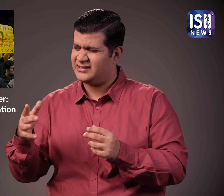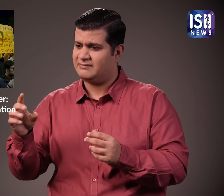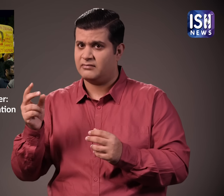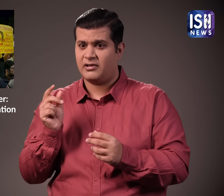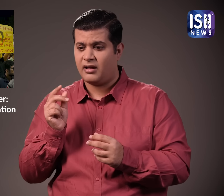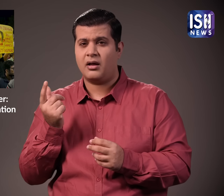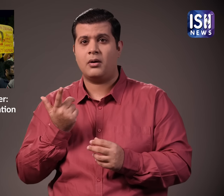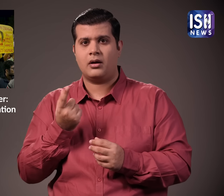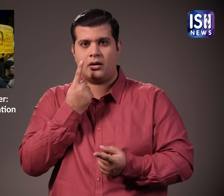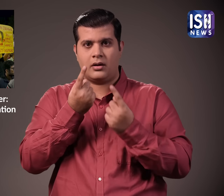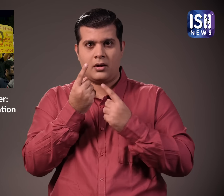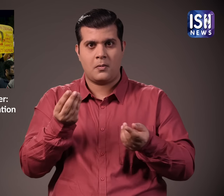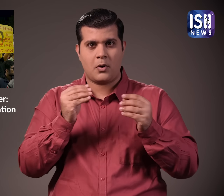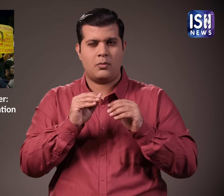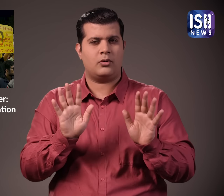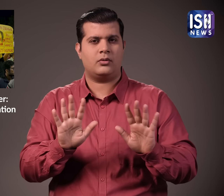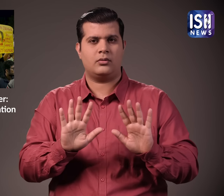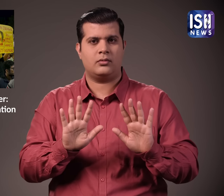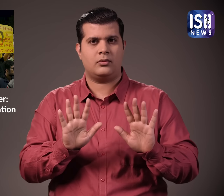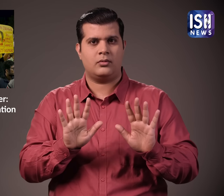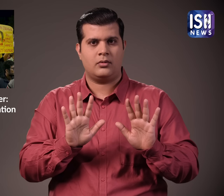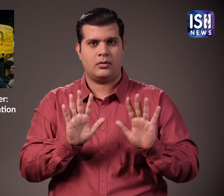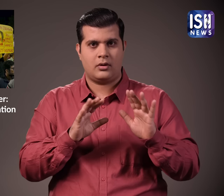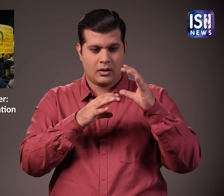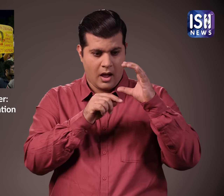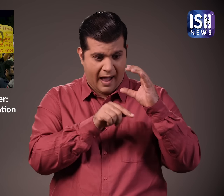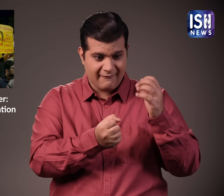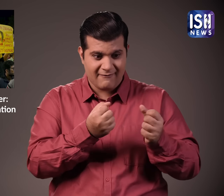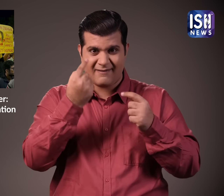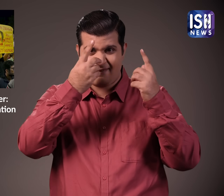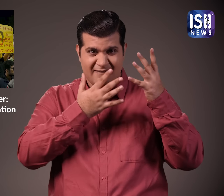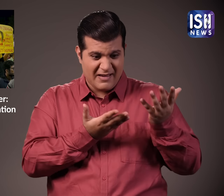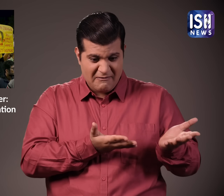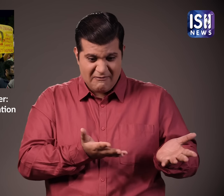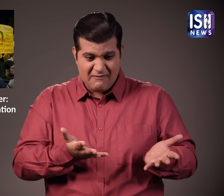They were forcing the family in order to ensure that there were no further investigations,